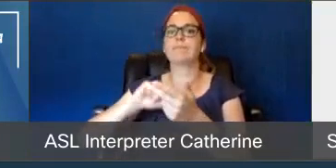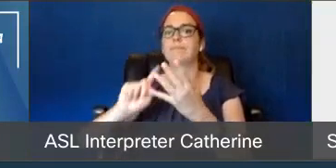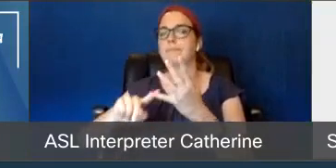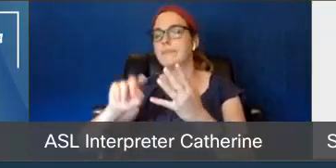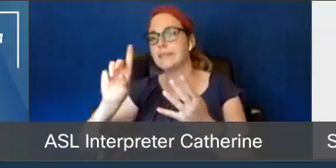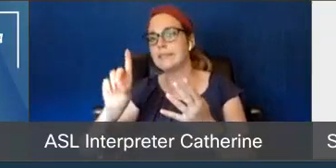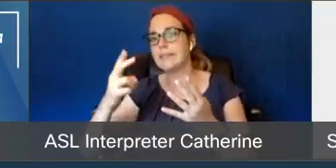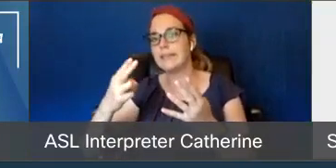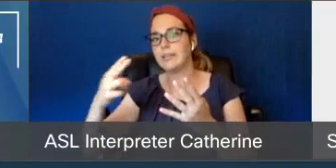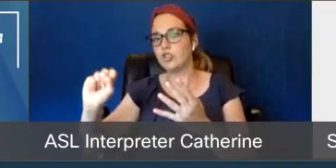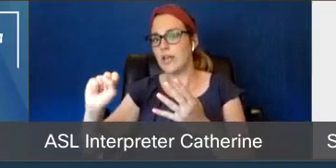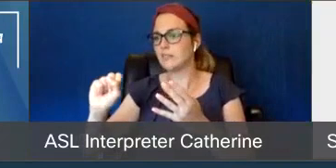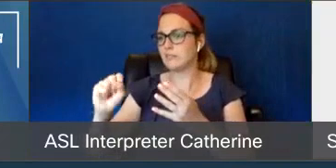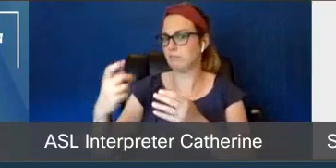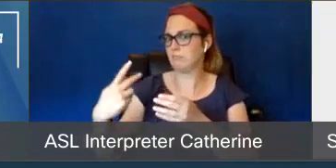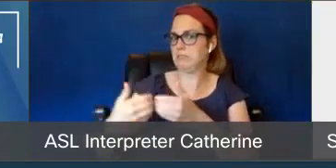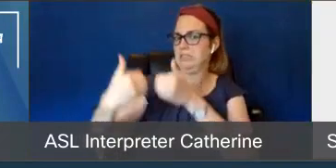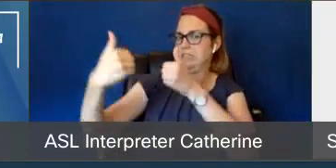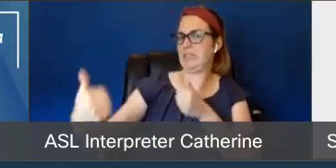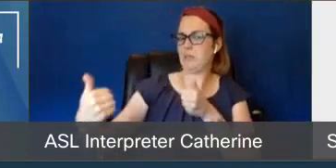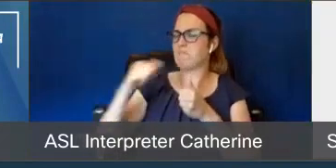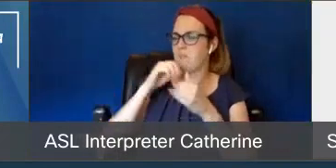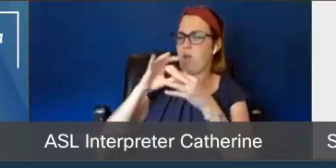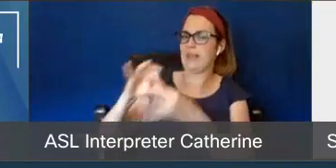or the U.S. Department of Health and Human Services.